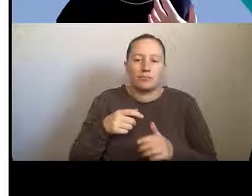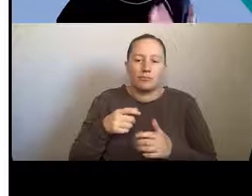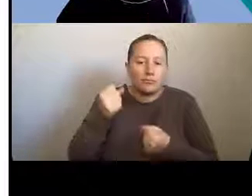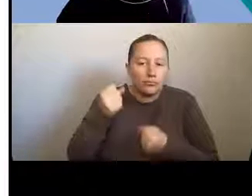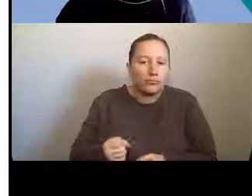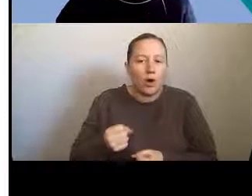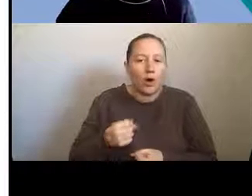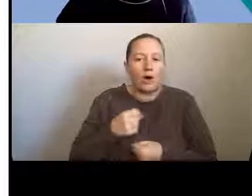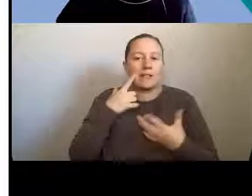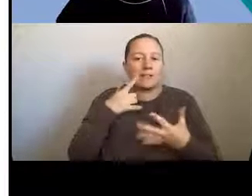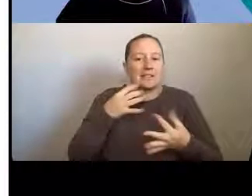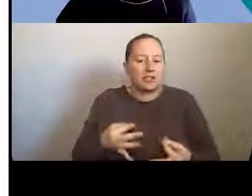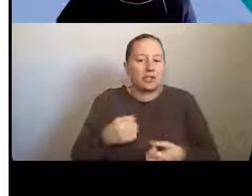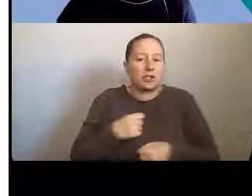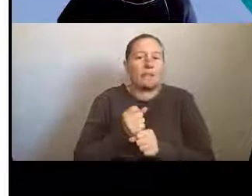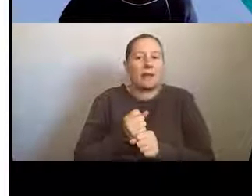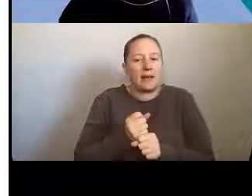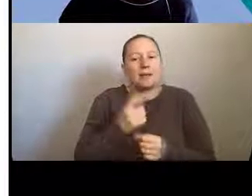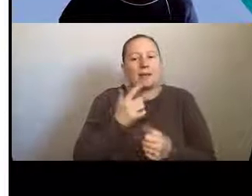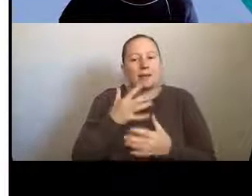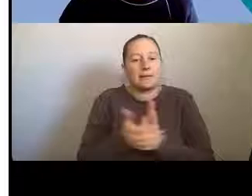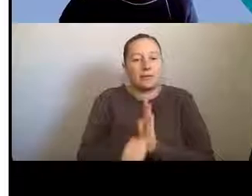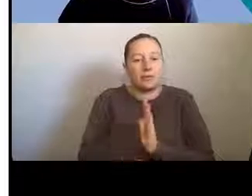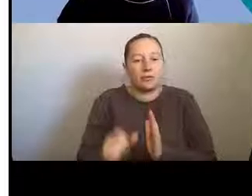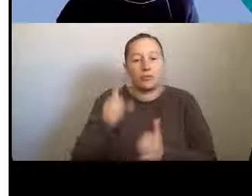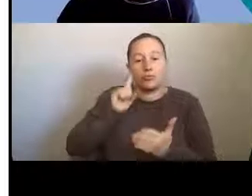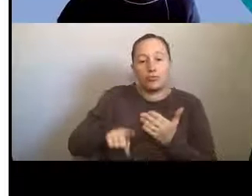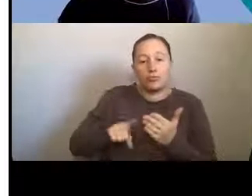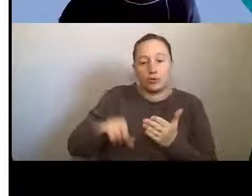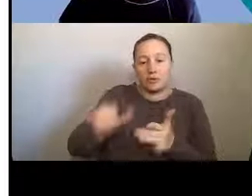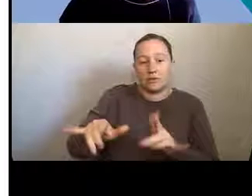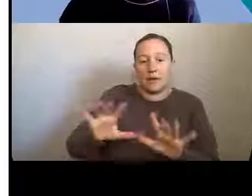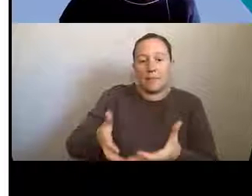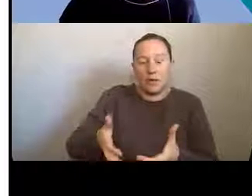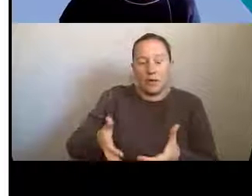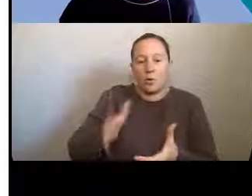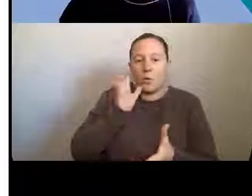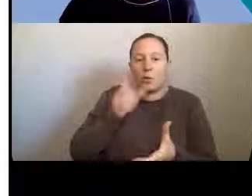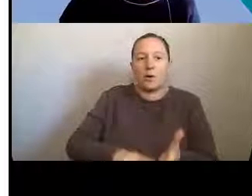research with these populations may require you to consider